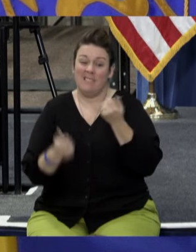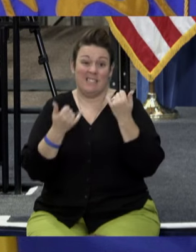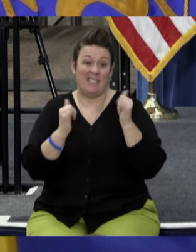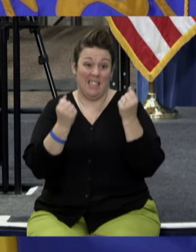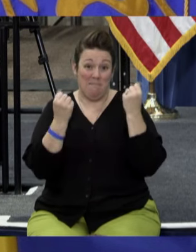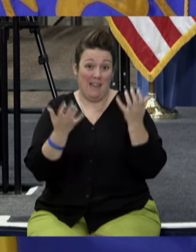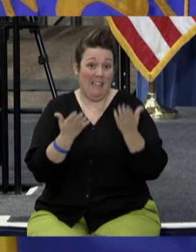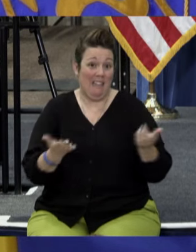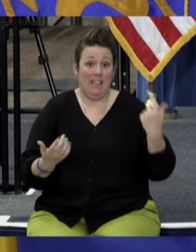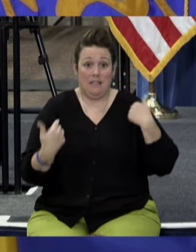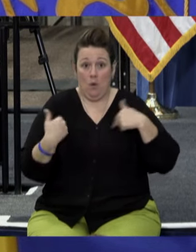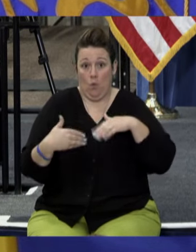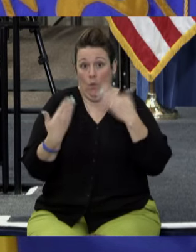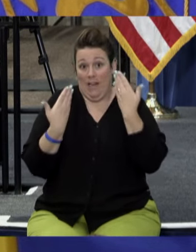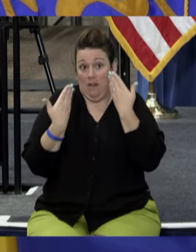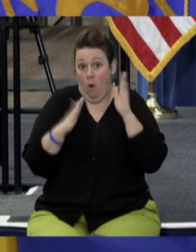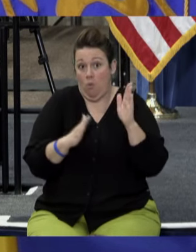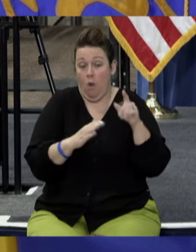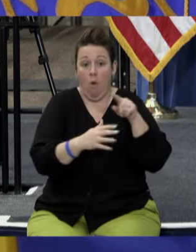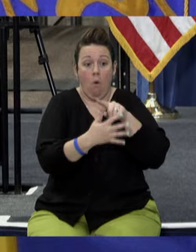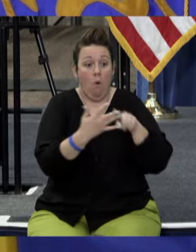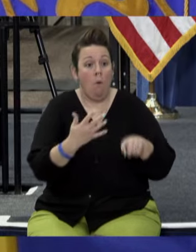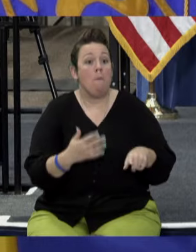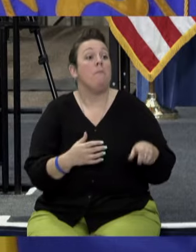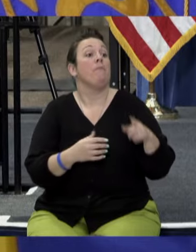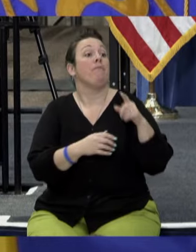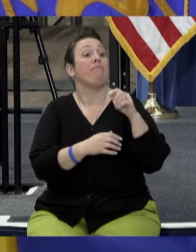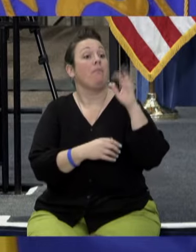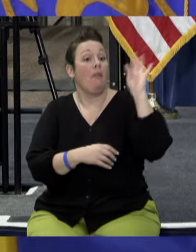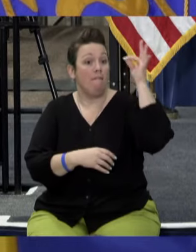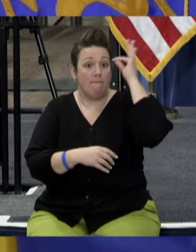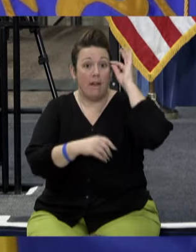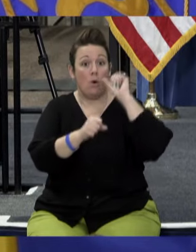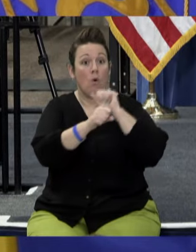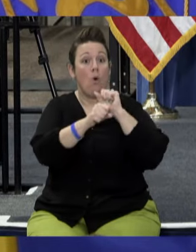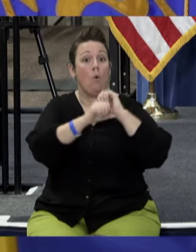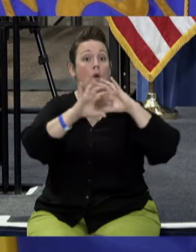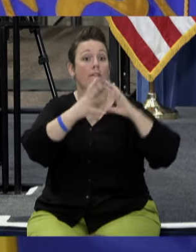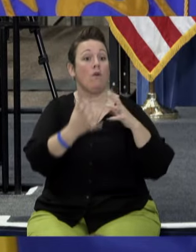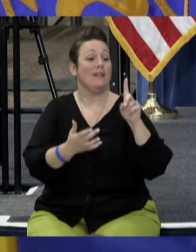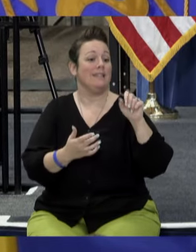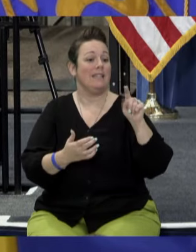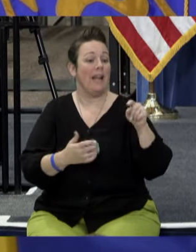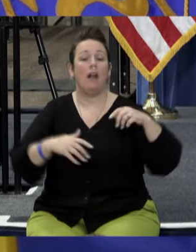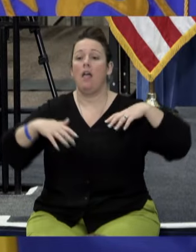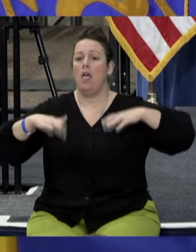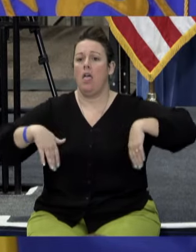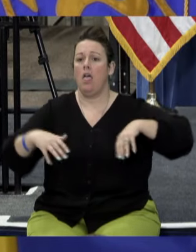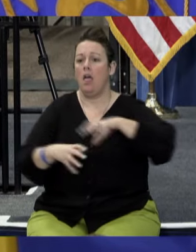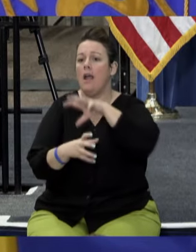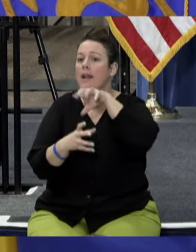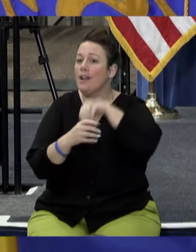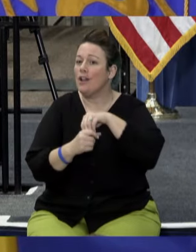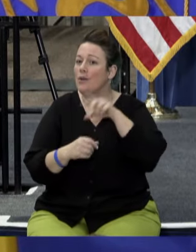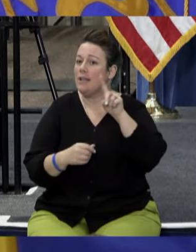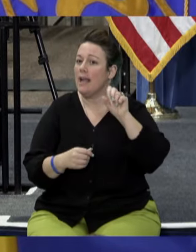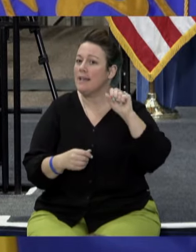In part, that's because federal workforce data does not yet formally include DSPs among